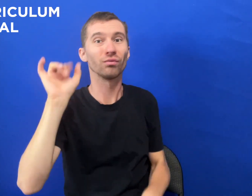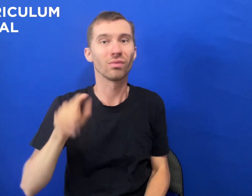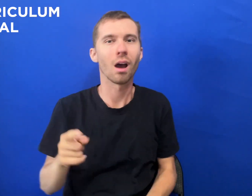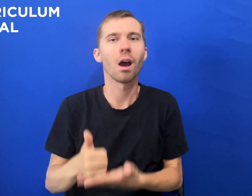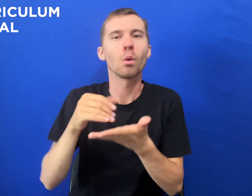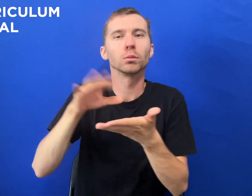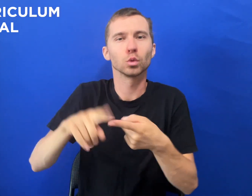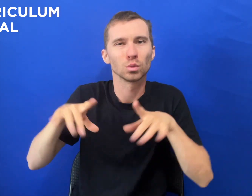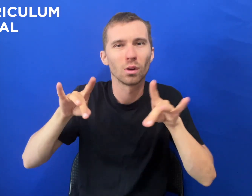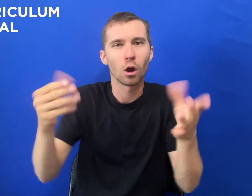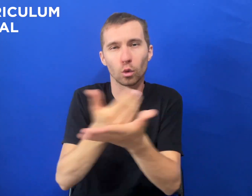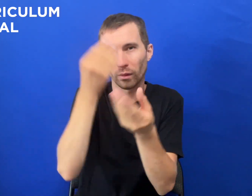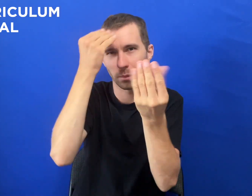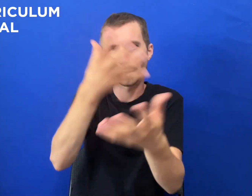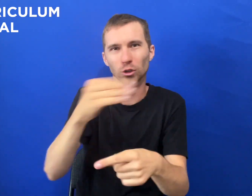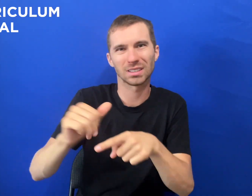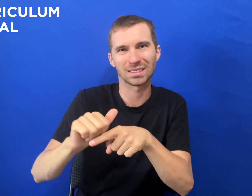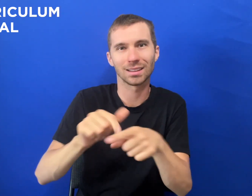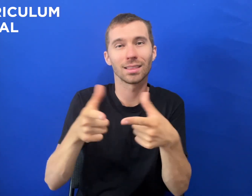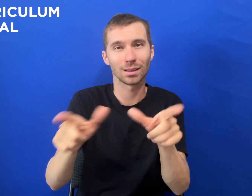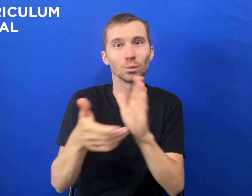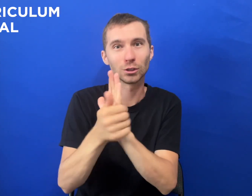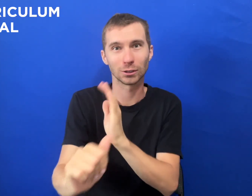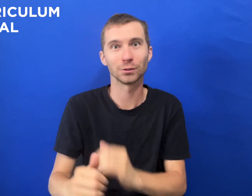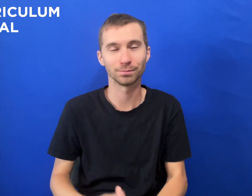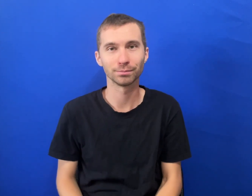This approach helps students to acquire new information and practice language skills.